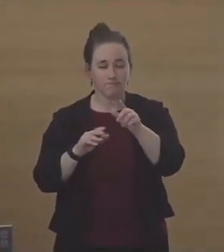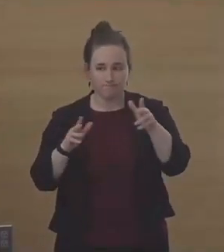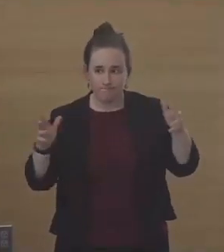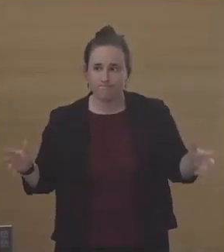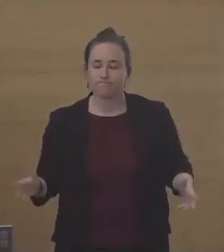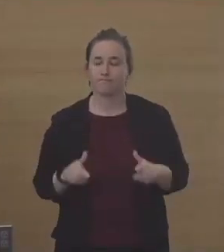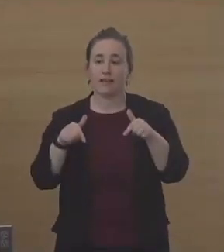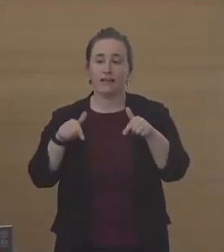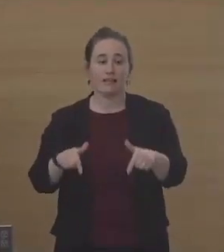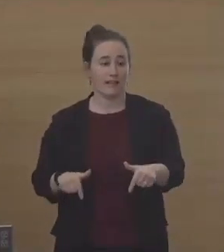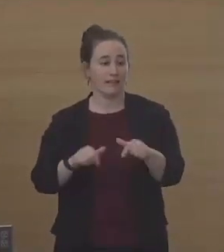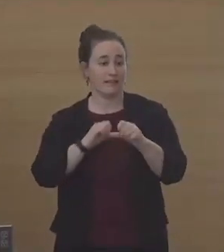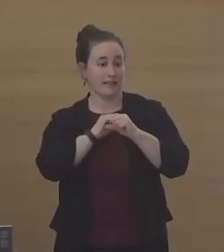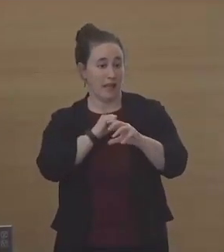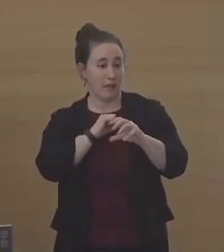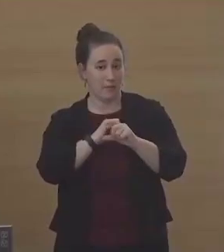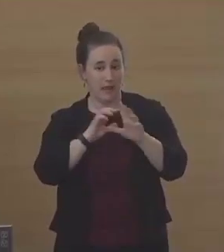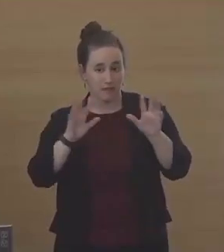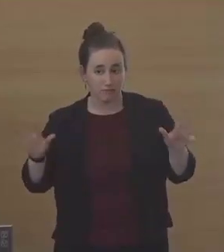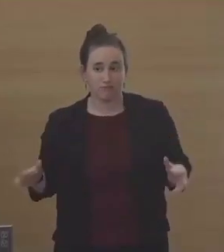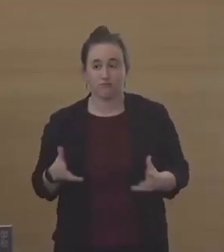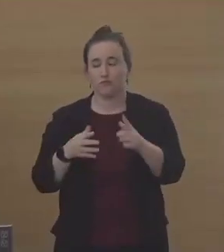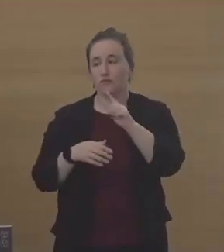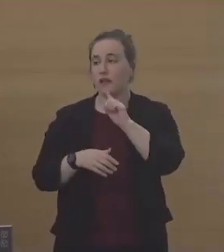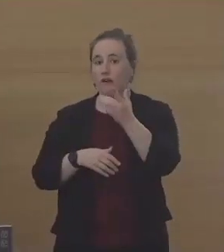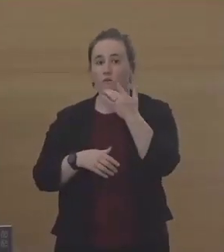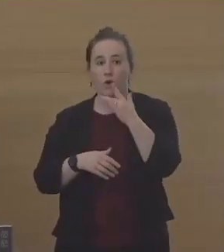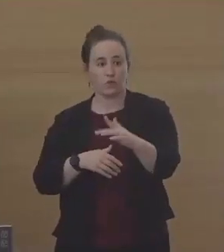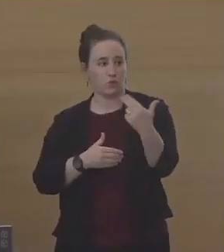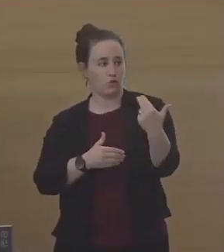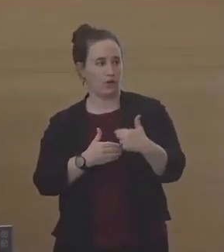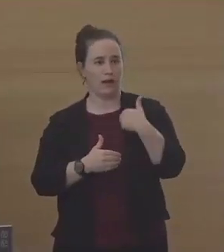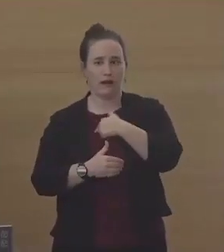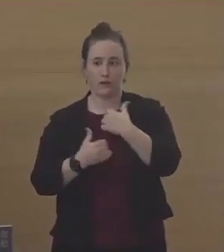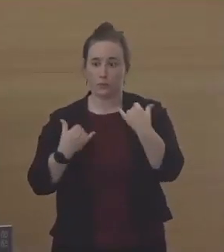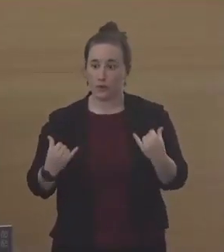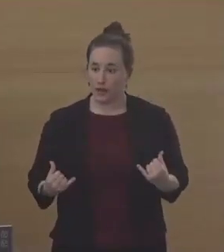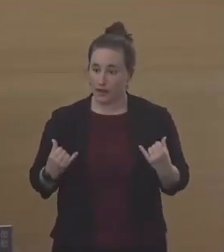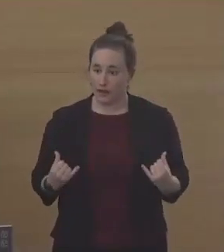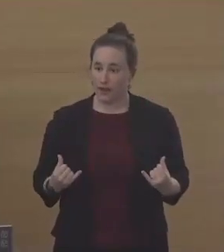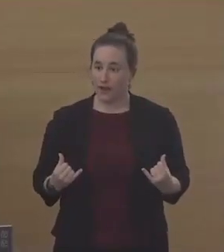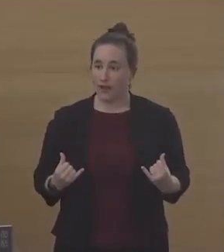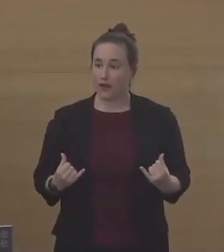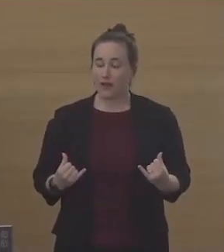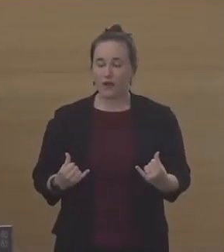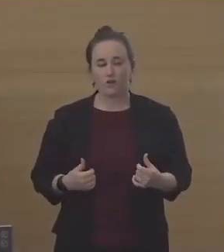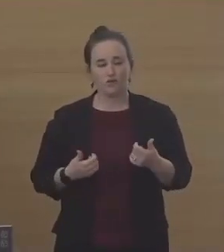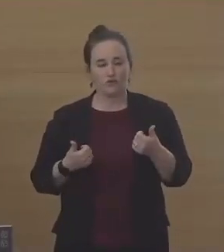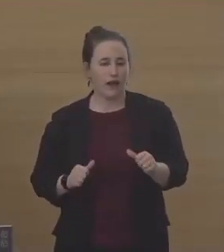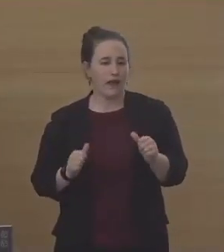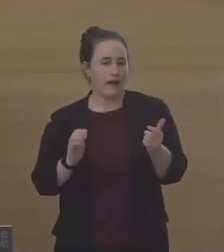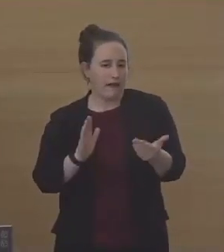So we are just fortunate to have them in our presence here today, and we're just here to amplify their voices.